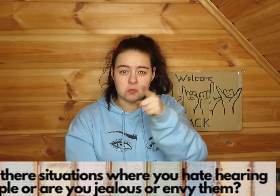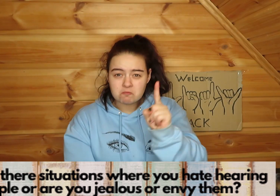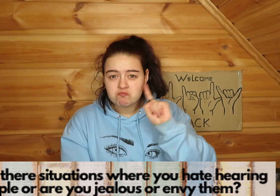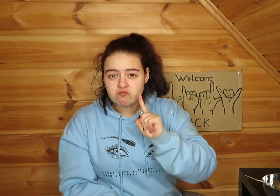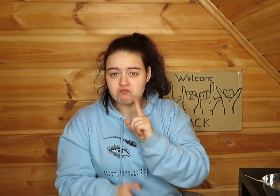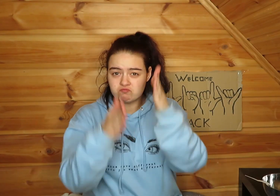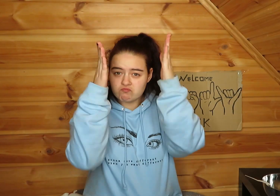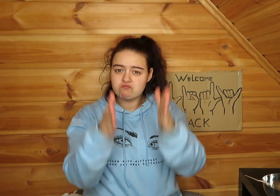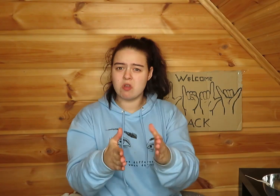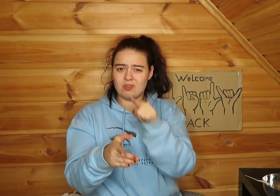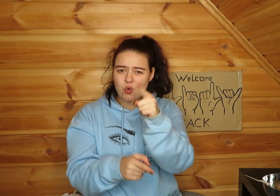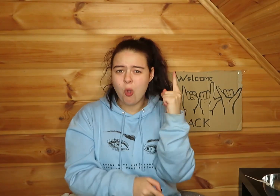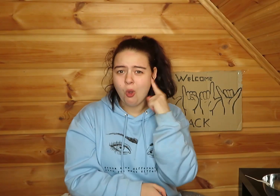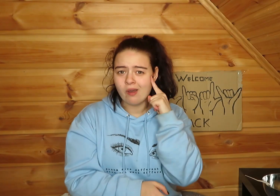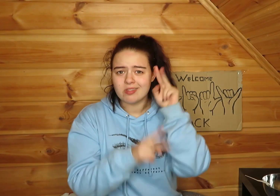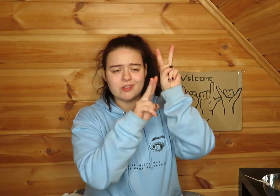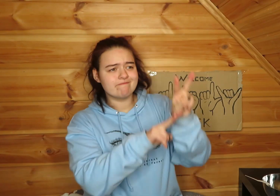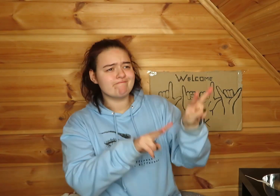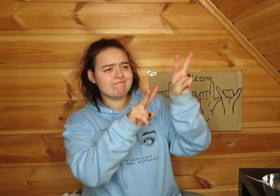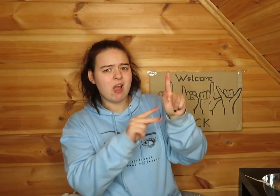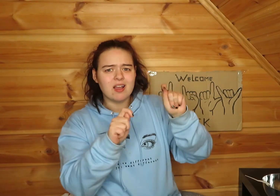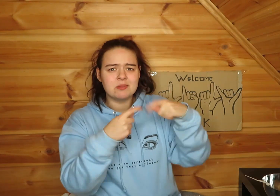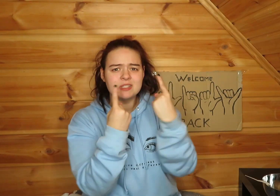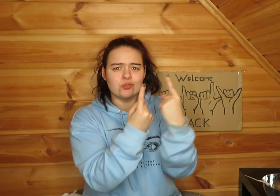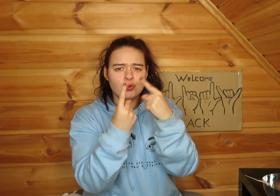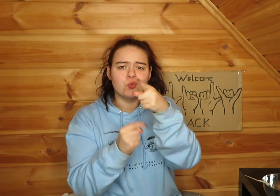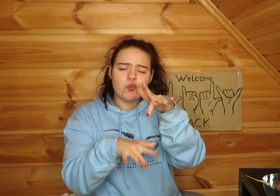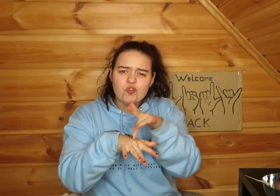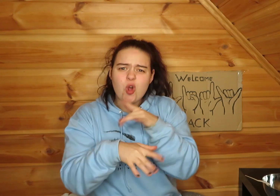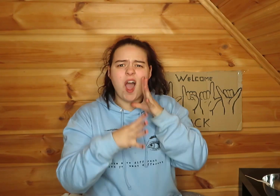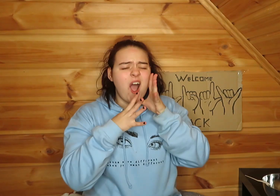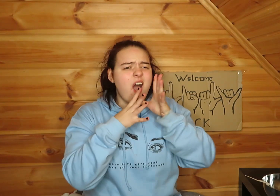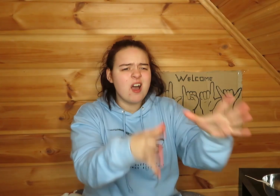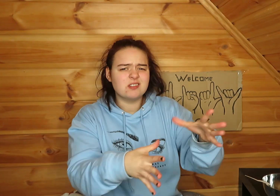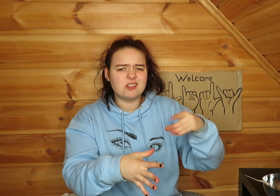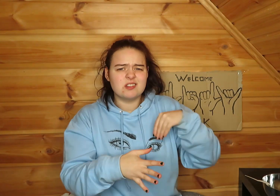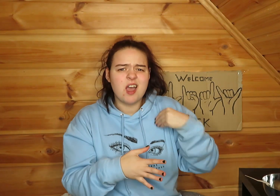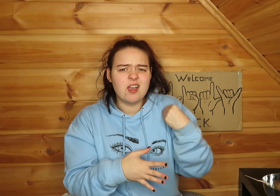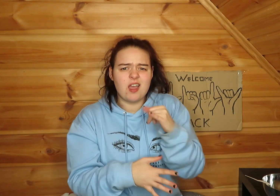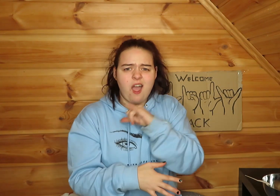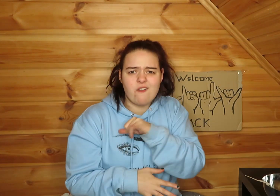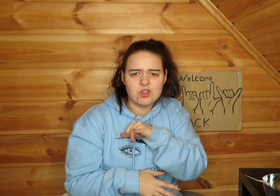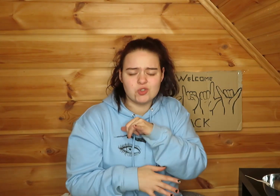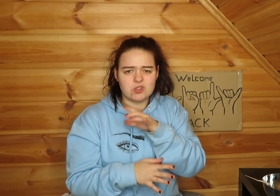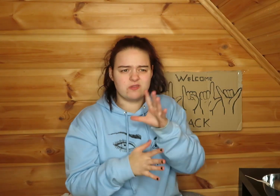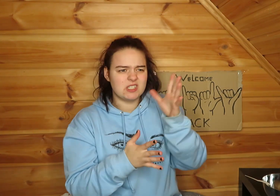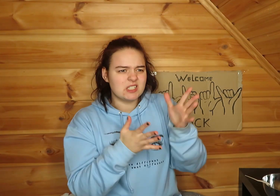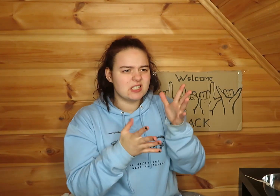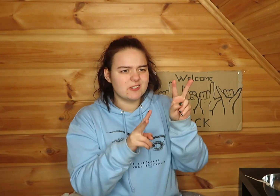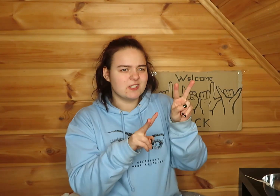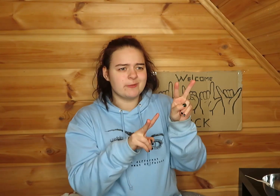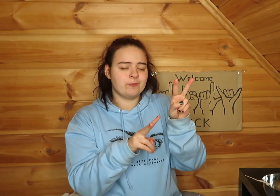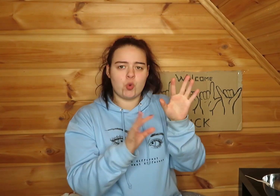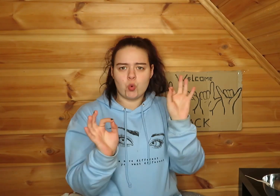You as a deaf person…do you sometimes look at hearing people and situations where you feel hate towards them, or are you jealous about something or envy them?